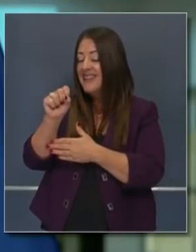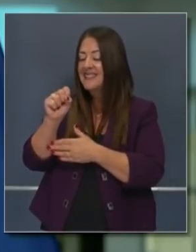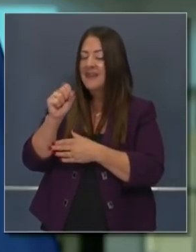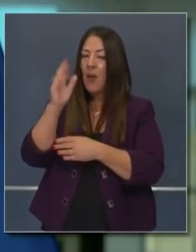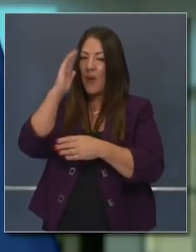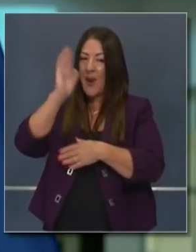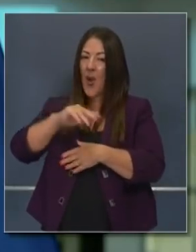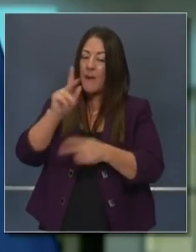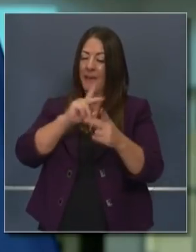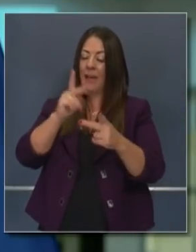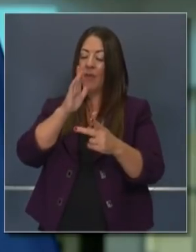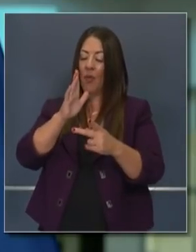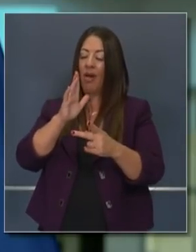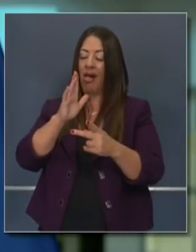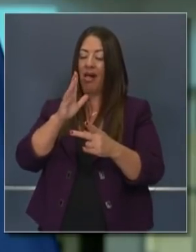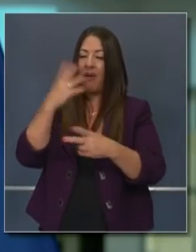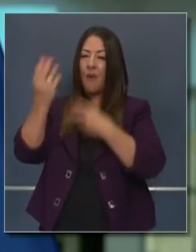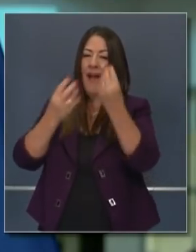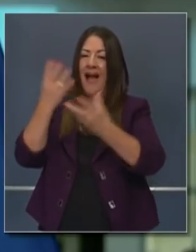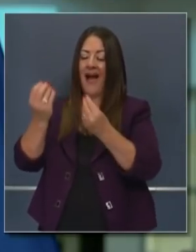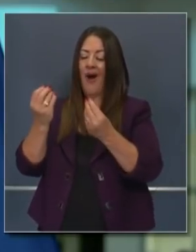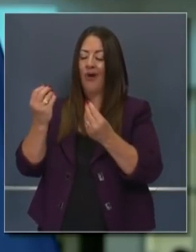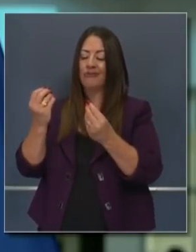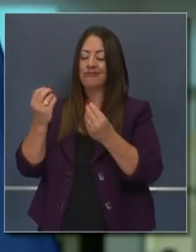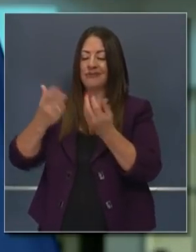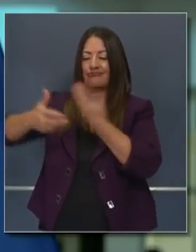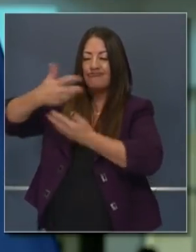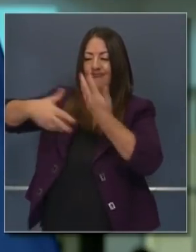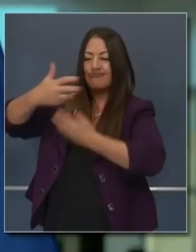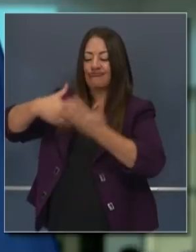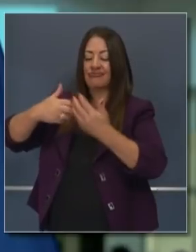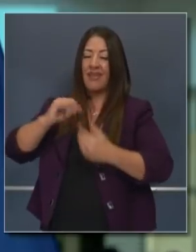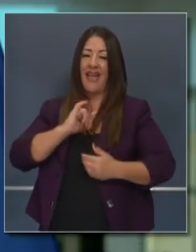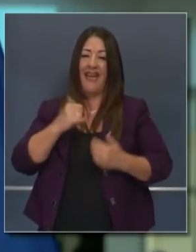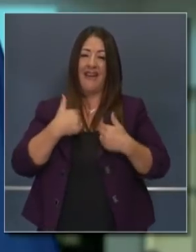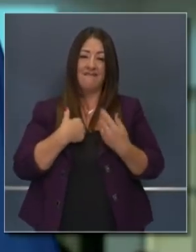HALLOWEEN BECAUSE AS WE MODIFY, AS WE GO IN TO THE HOLIDAY SEASON.